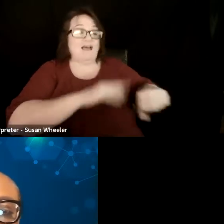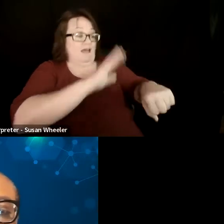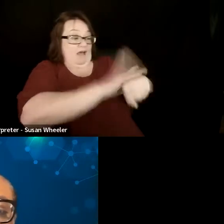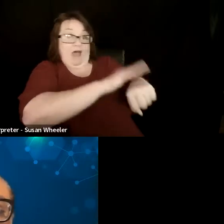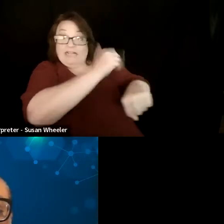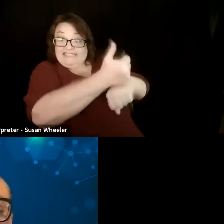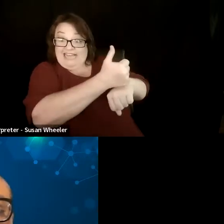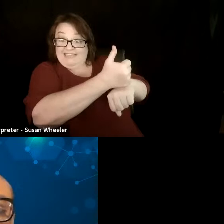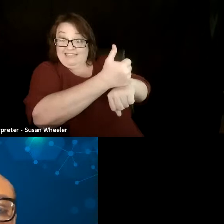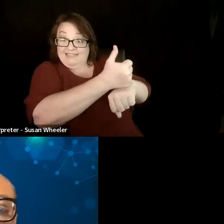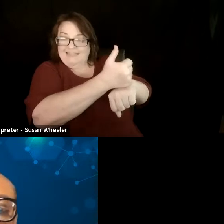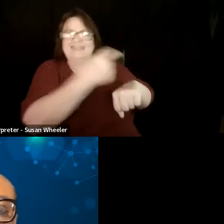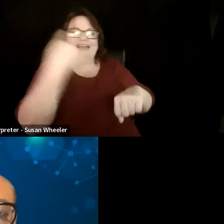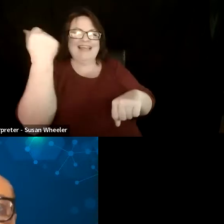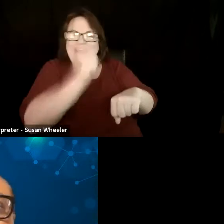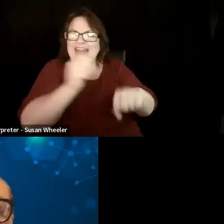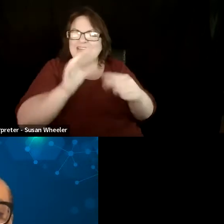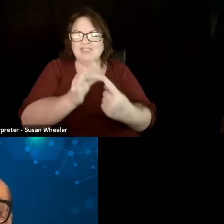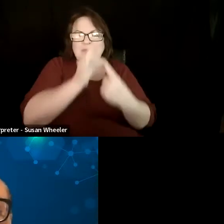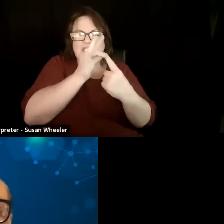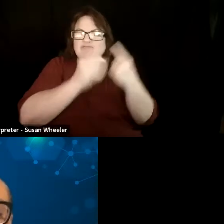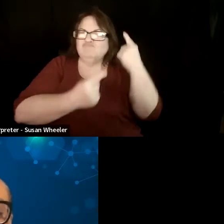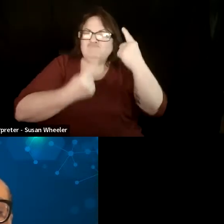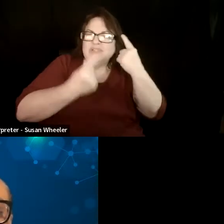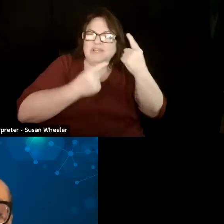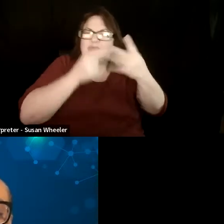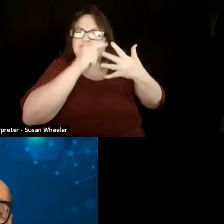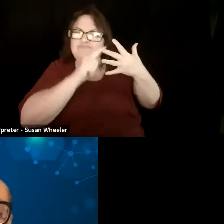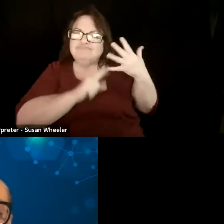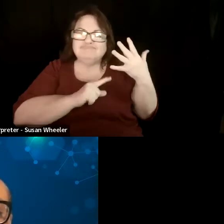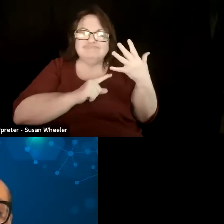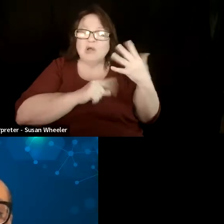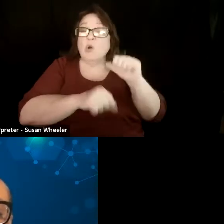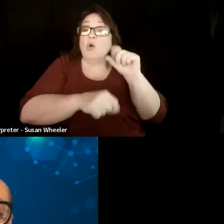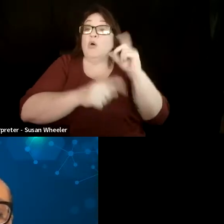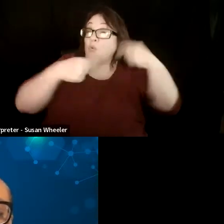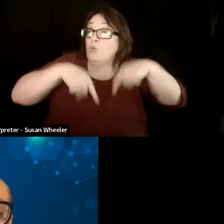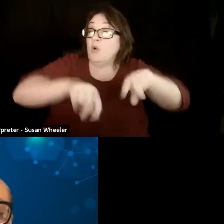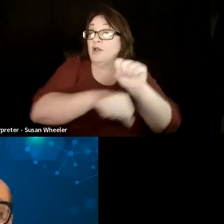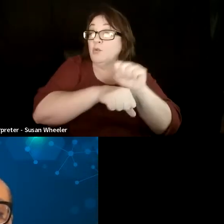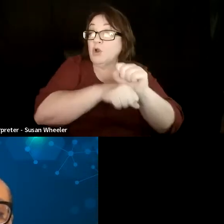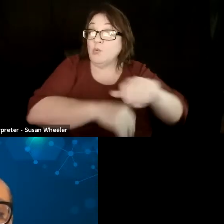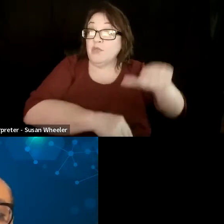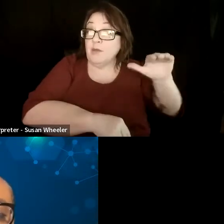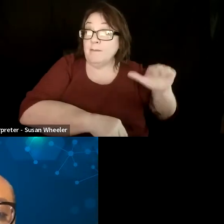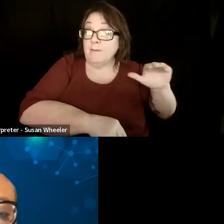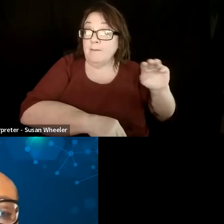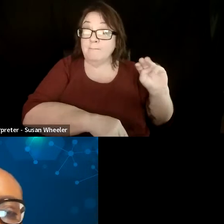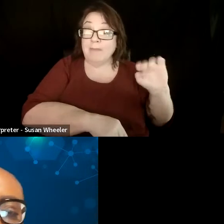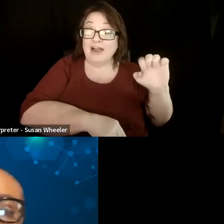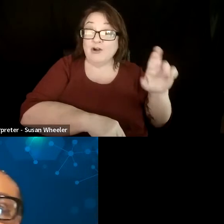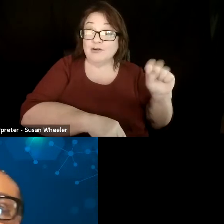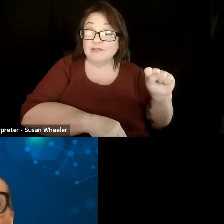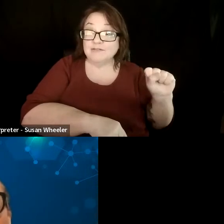when working with minors? And assuming the answer is yes, what might some of those be? Sure.